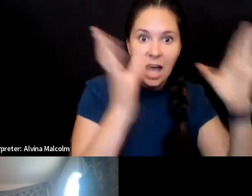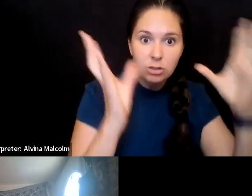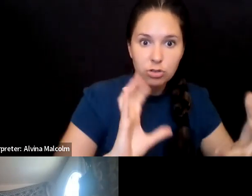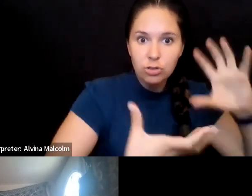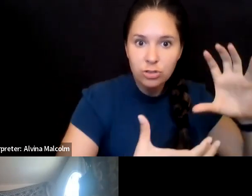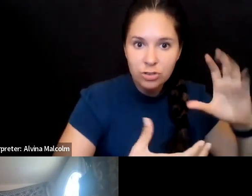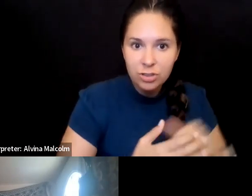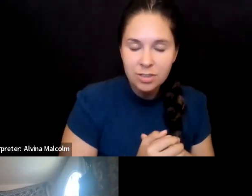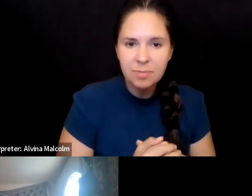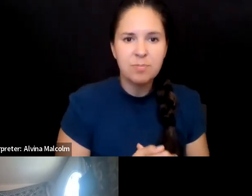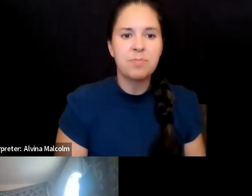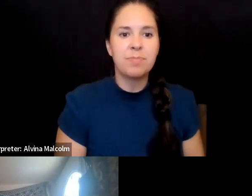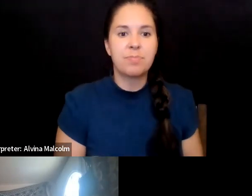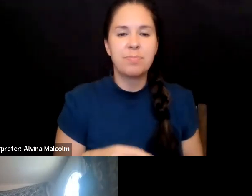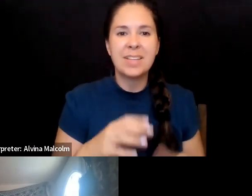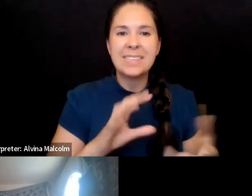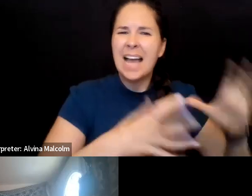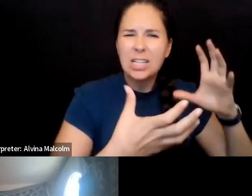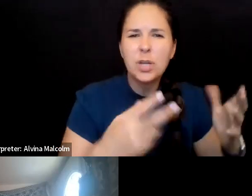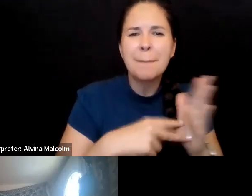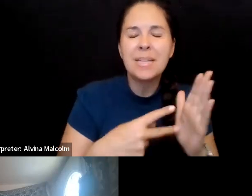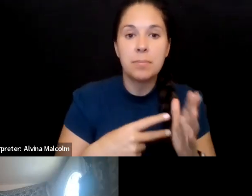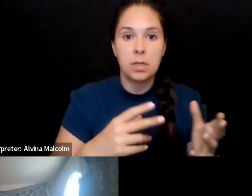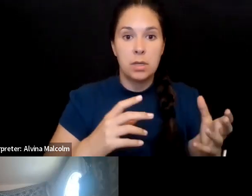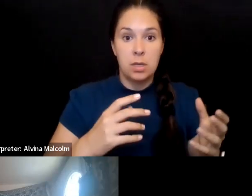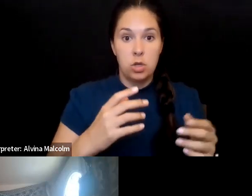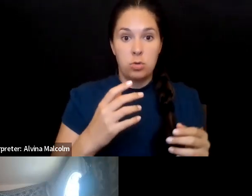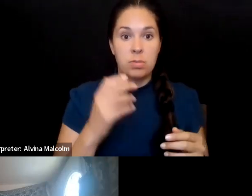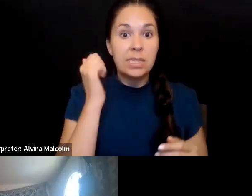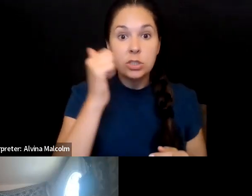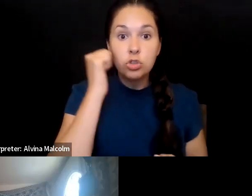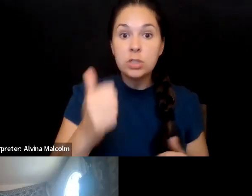you do in state to state and joining that with what will your consumers need